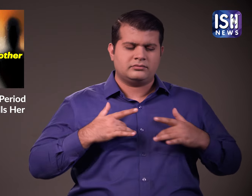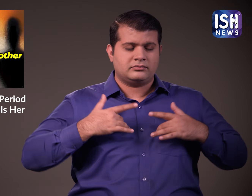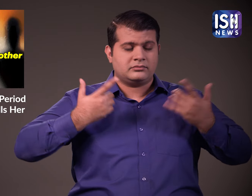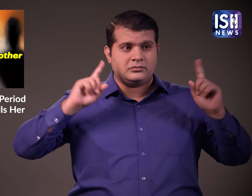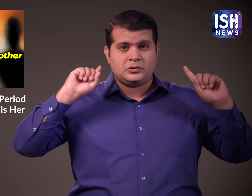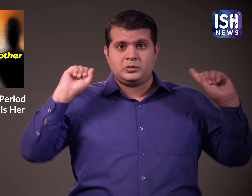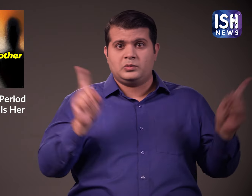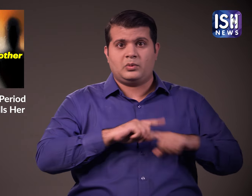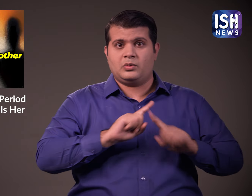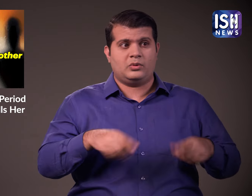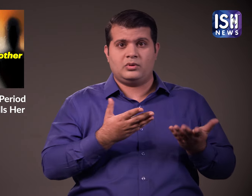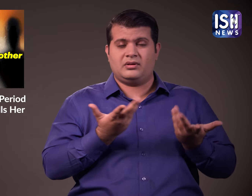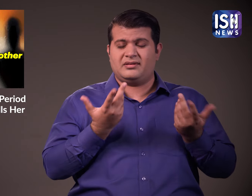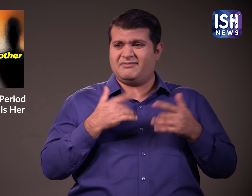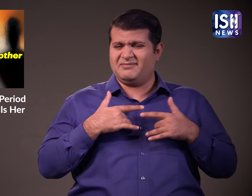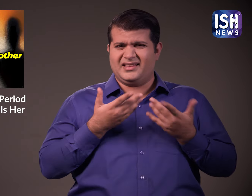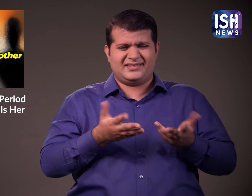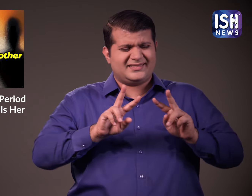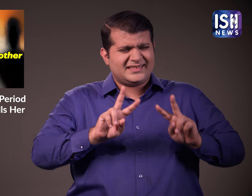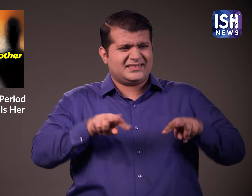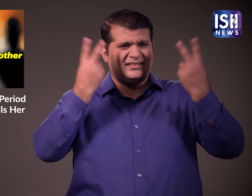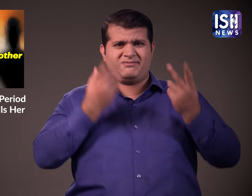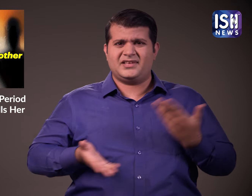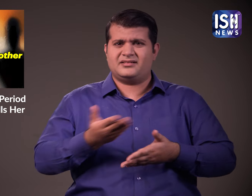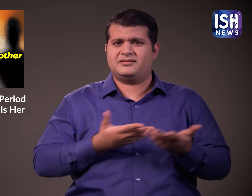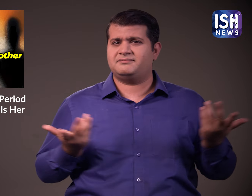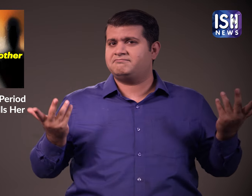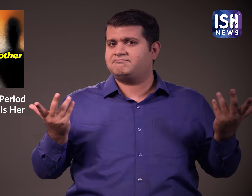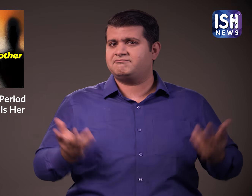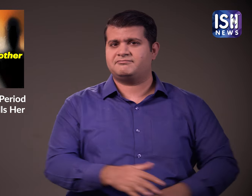This is just wrong! What a terrible incident.